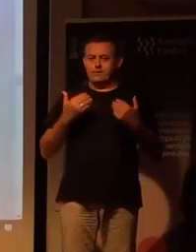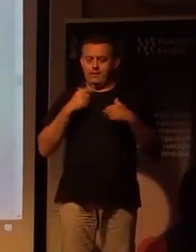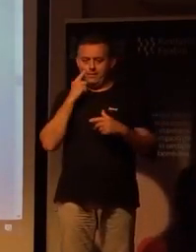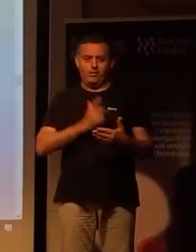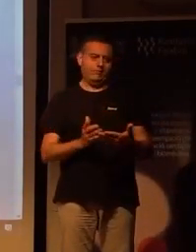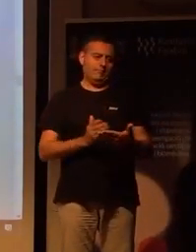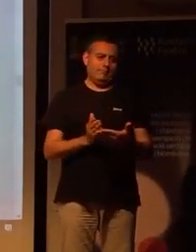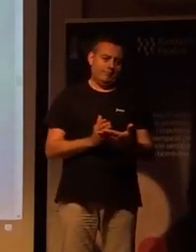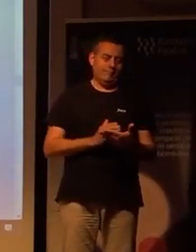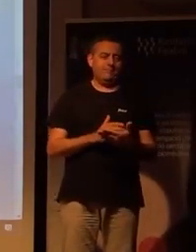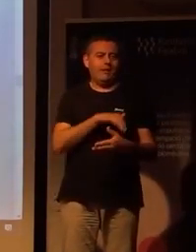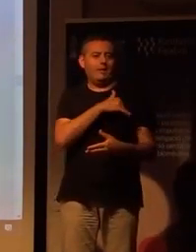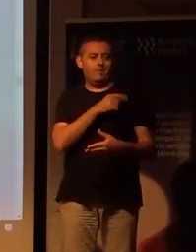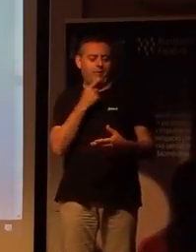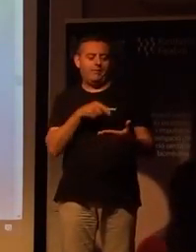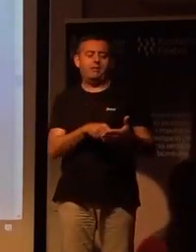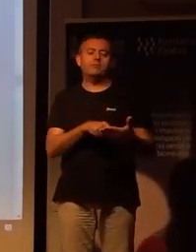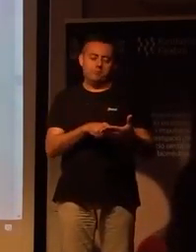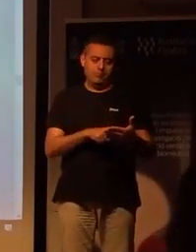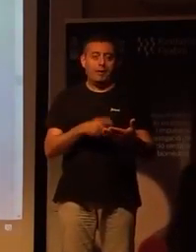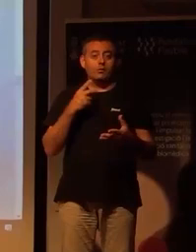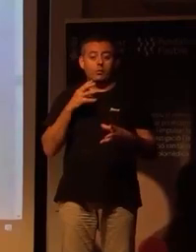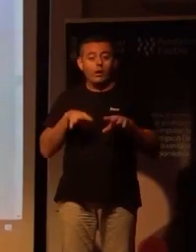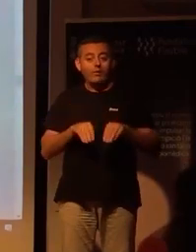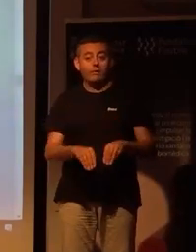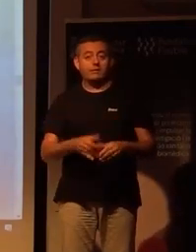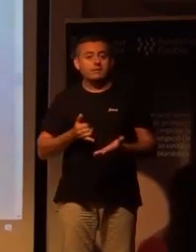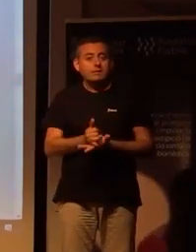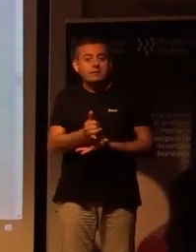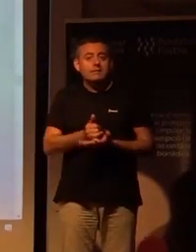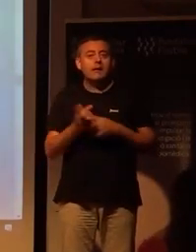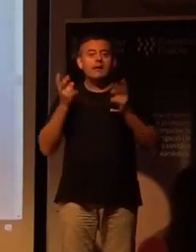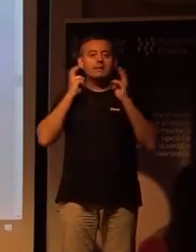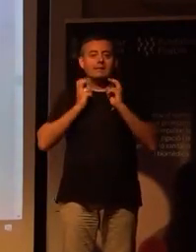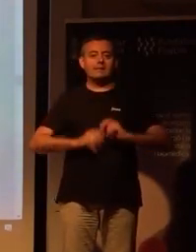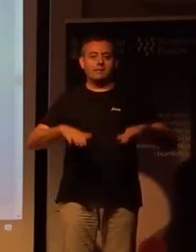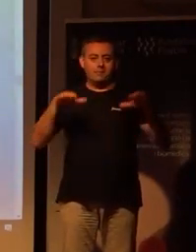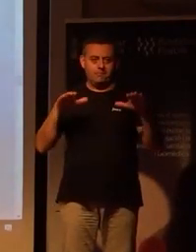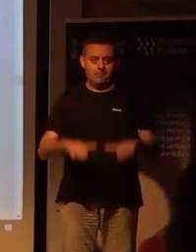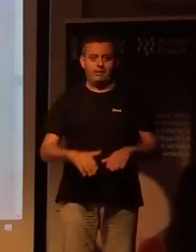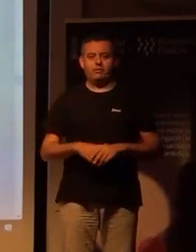They are very good for improving your stress, no, relieving your stress, improving your mood,